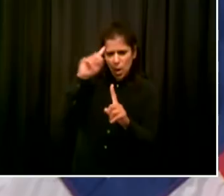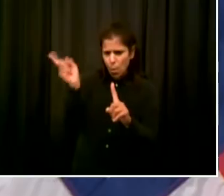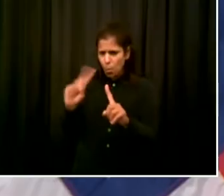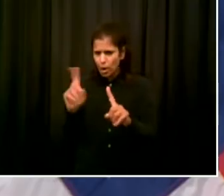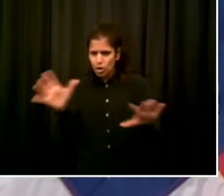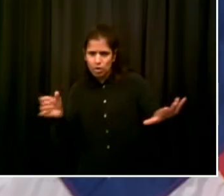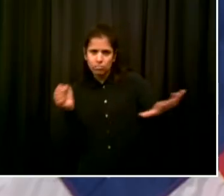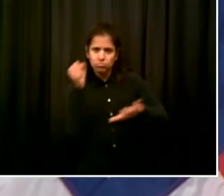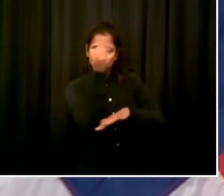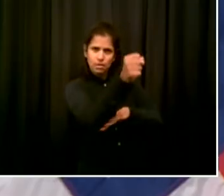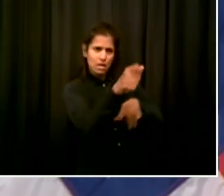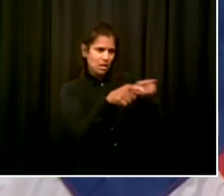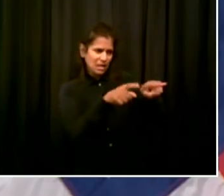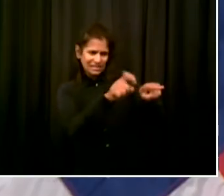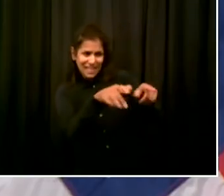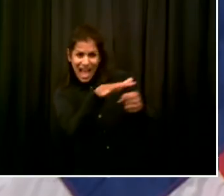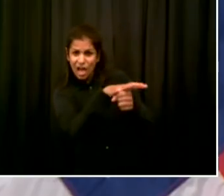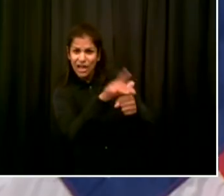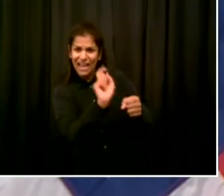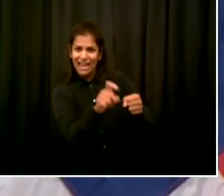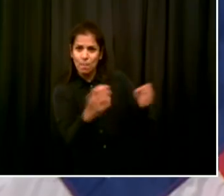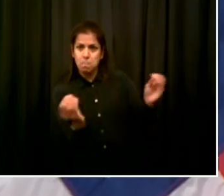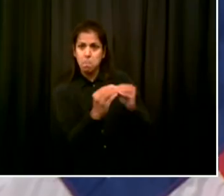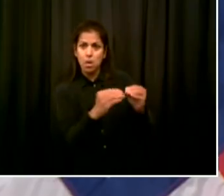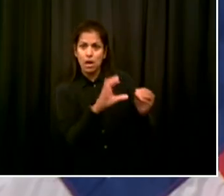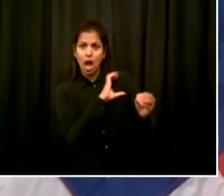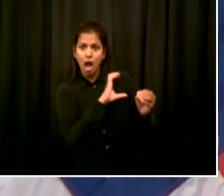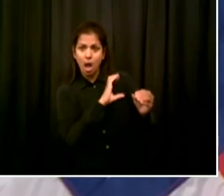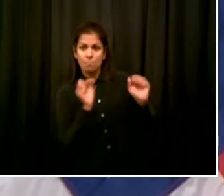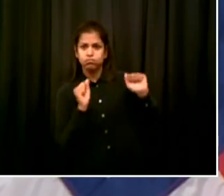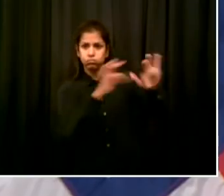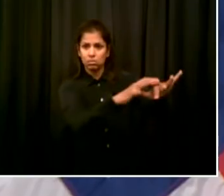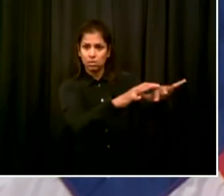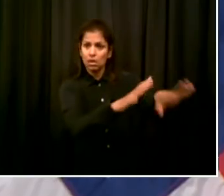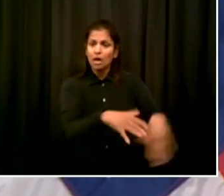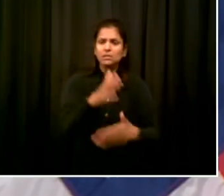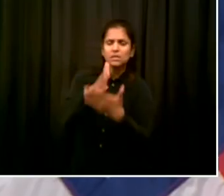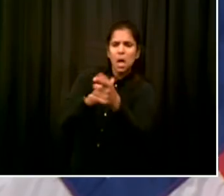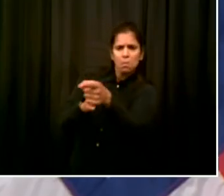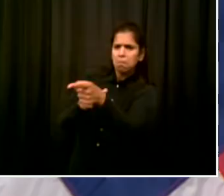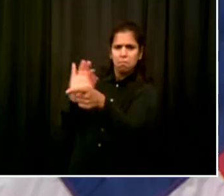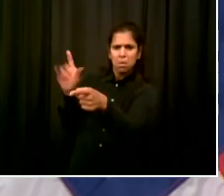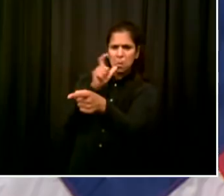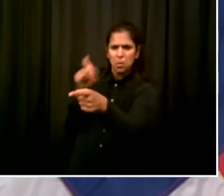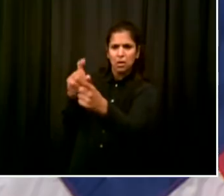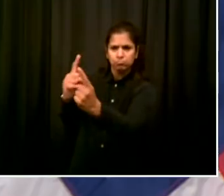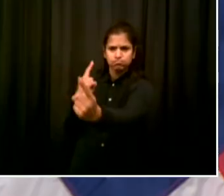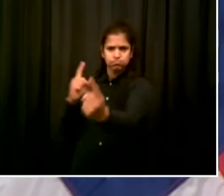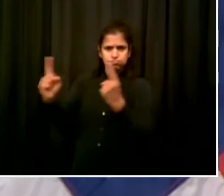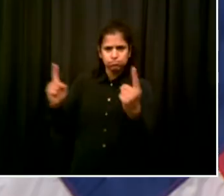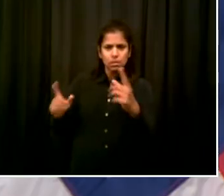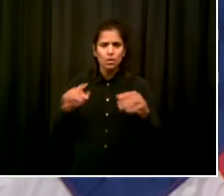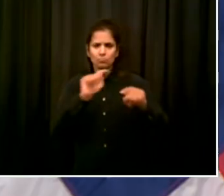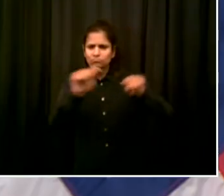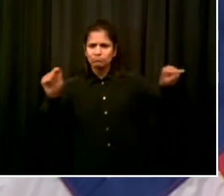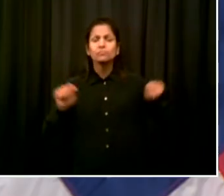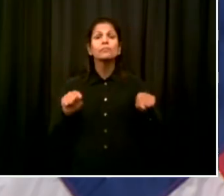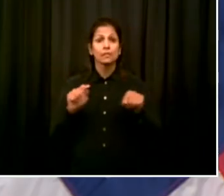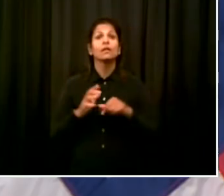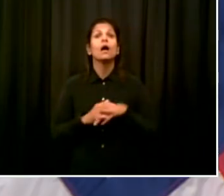SHIFT THOSE RESOURCES . THESE ARE DETECTIVES AND POLICE OFFICERS THAT AE RALREADY OUT ON THE